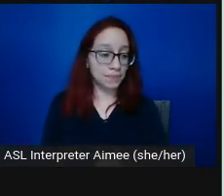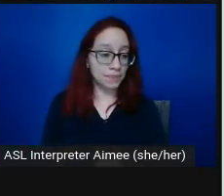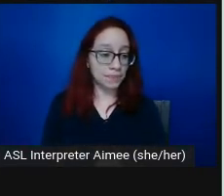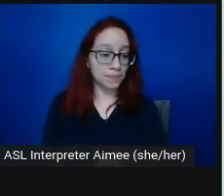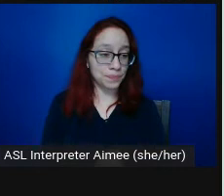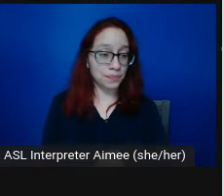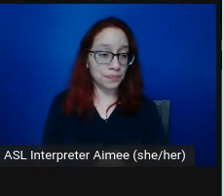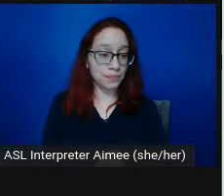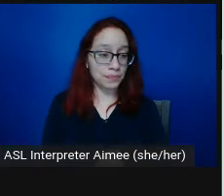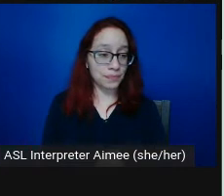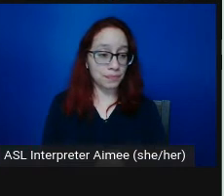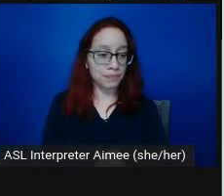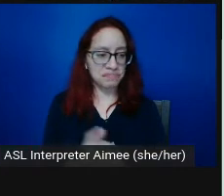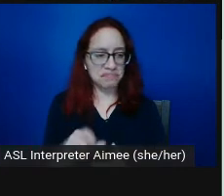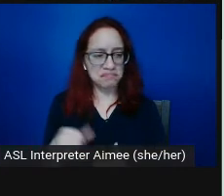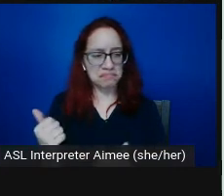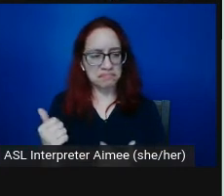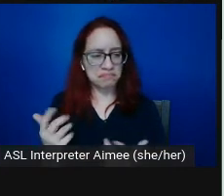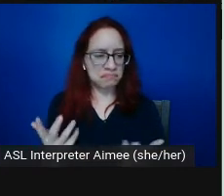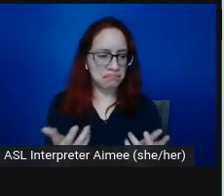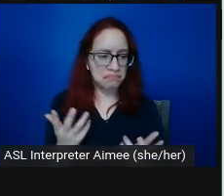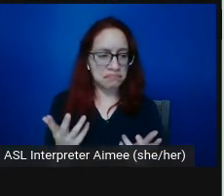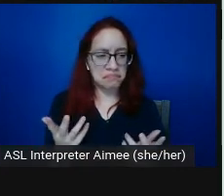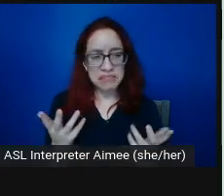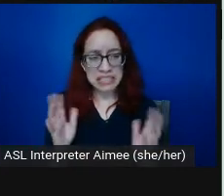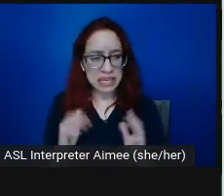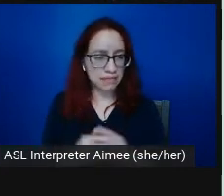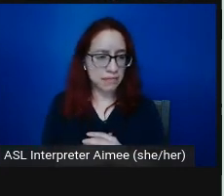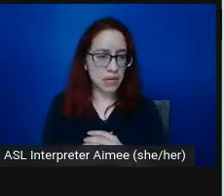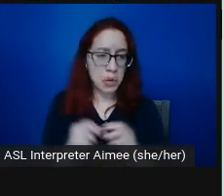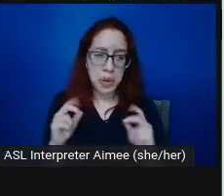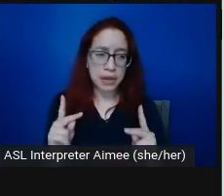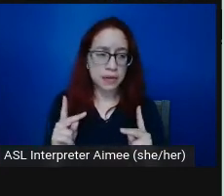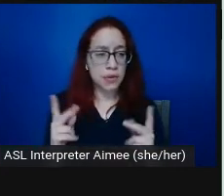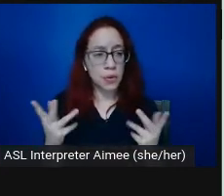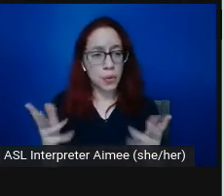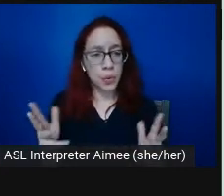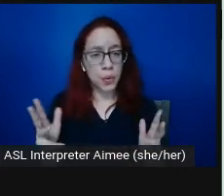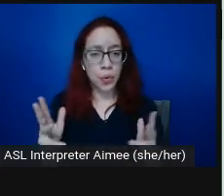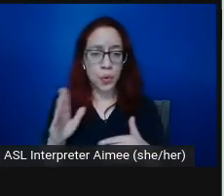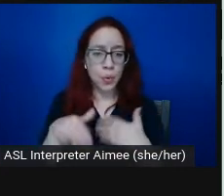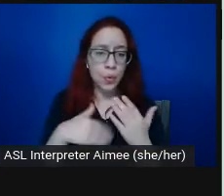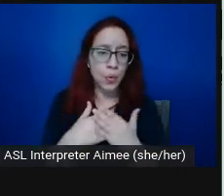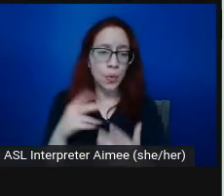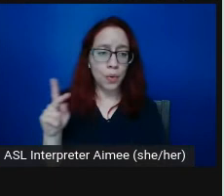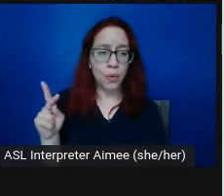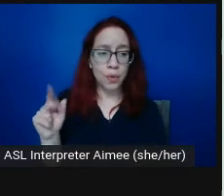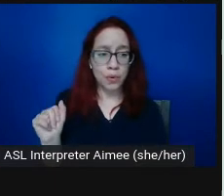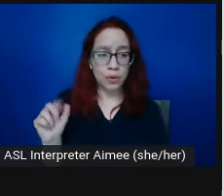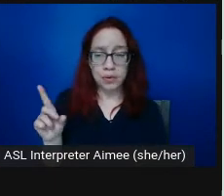What else can I say about this? That's it. Okay, so that's all of the Kadence blocks that I've covered.